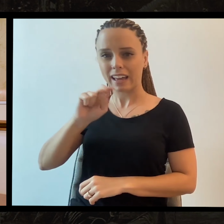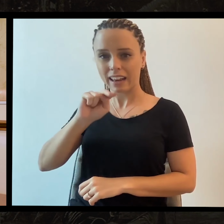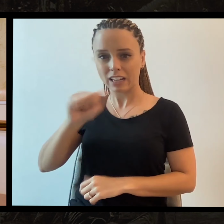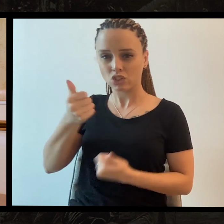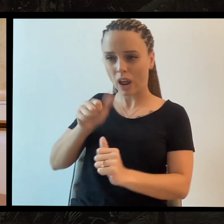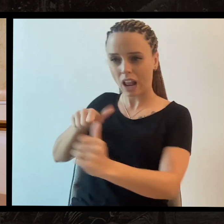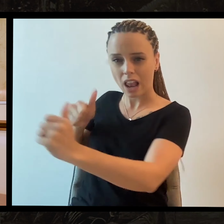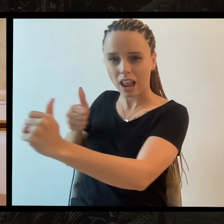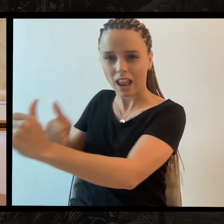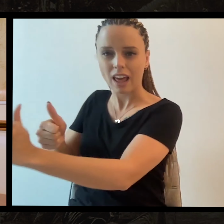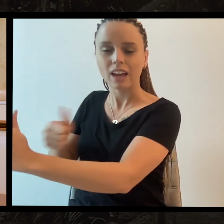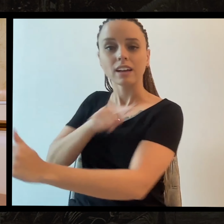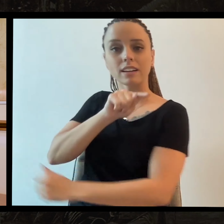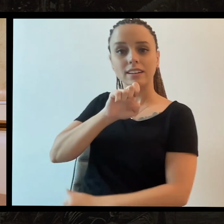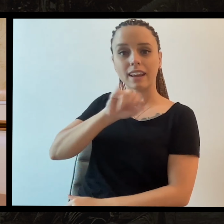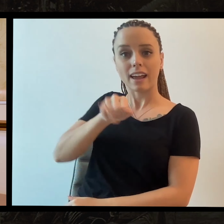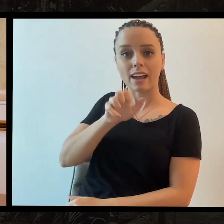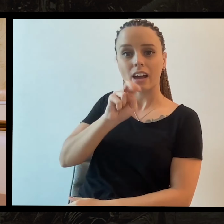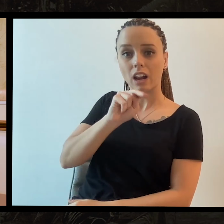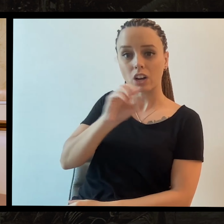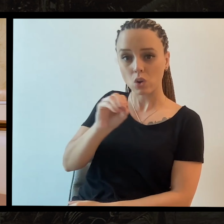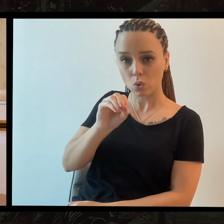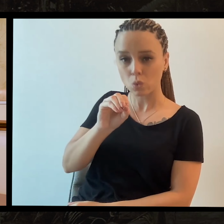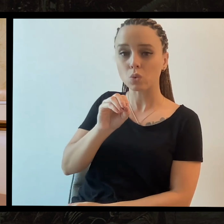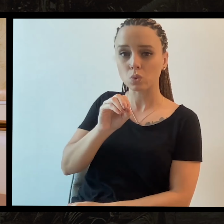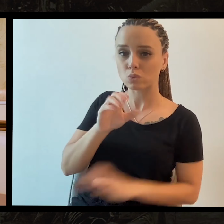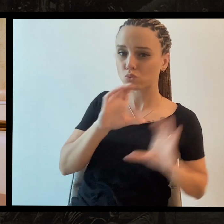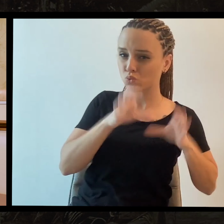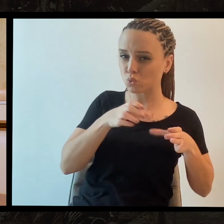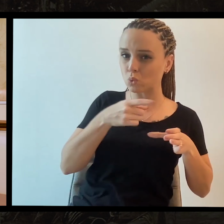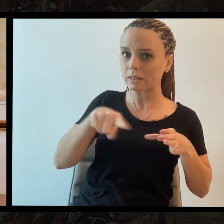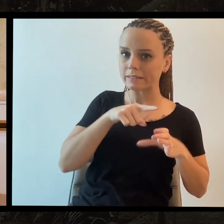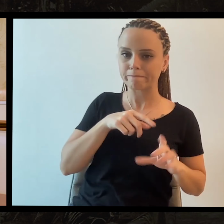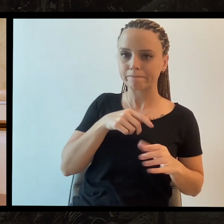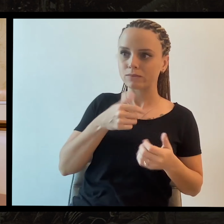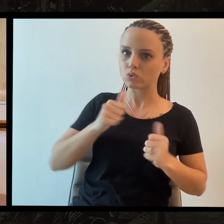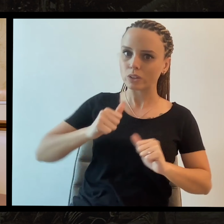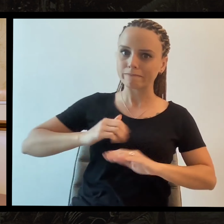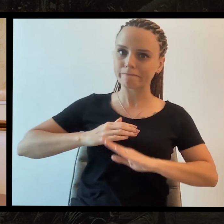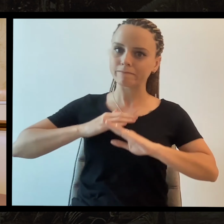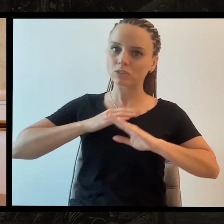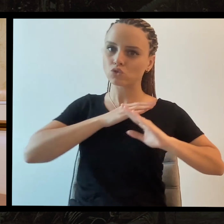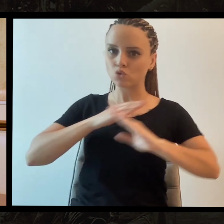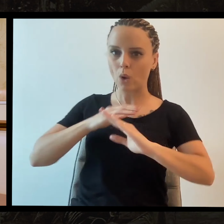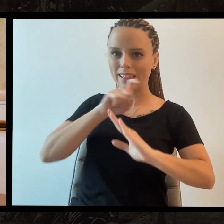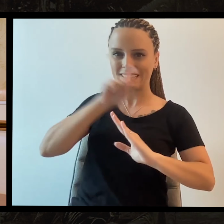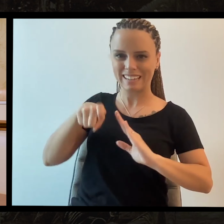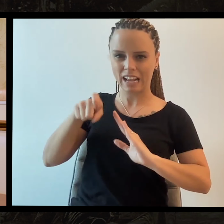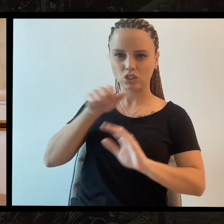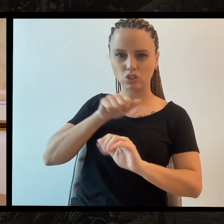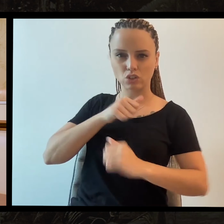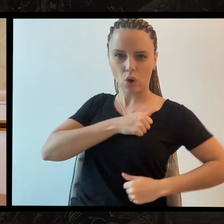And so the Tejanos, Juan Seguín, and Antonio Menchaca, they're assigned to guard the rear of the Texas Army as it's retreating